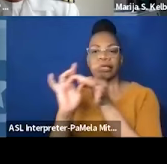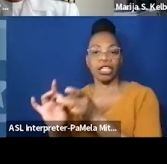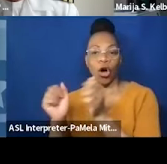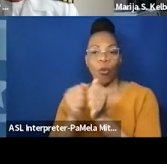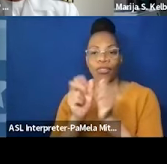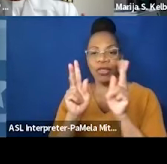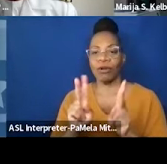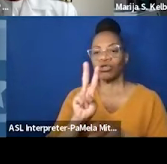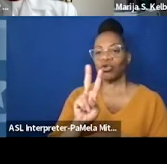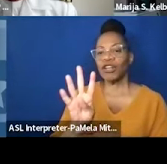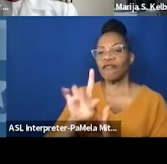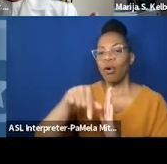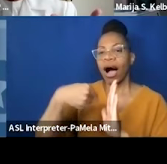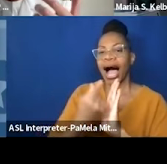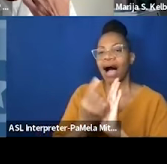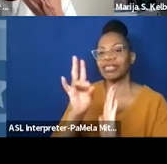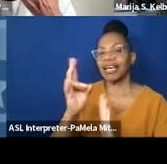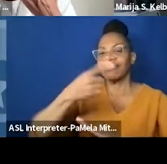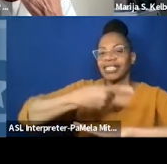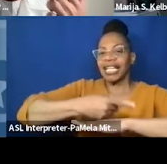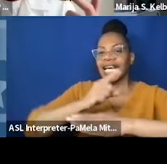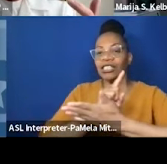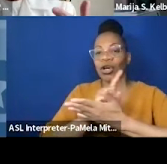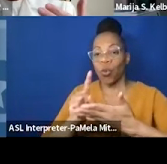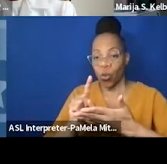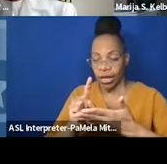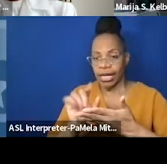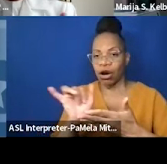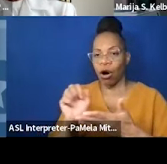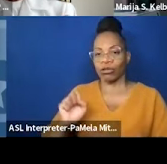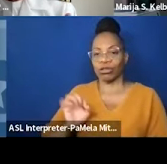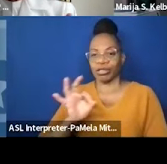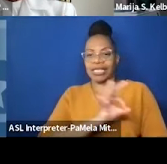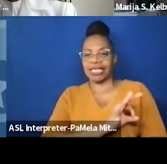And the consultants who man or staff those lines are there to help that service member